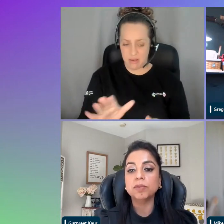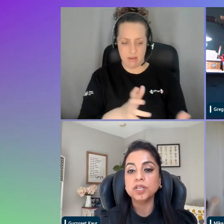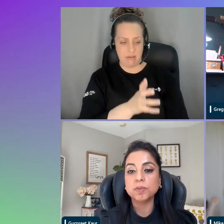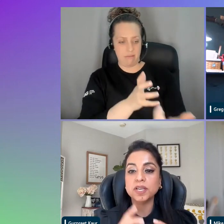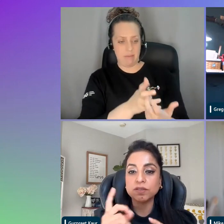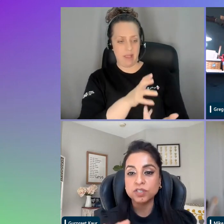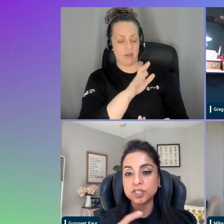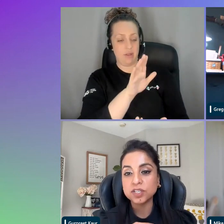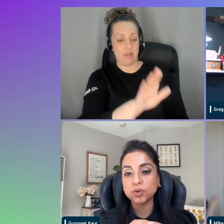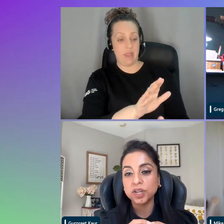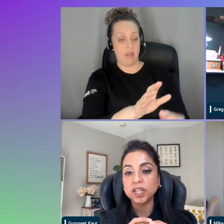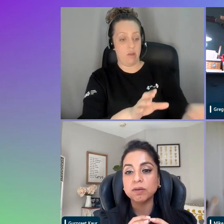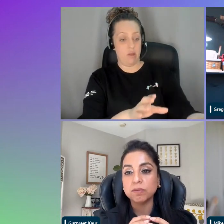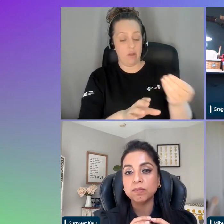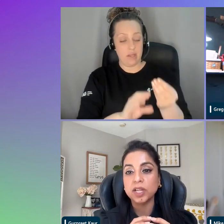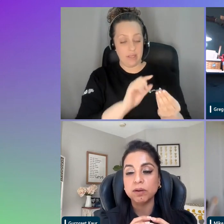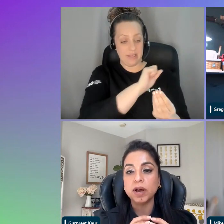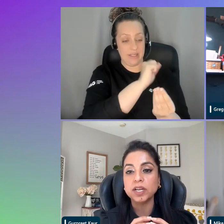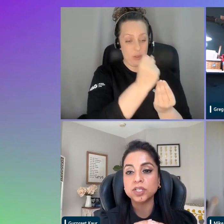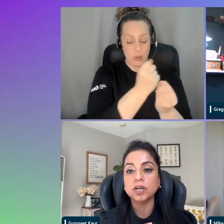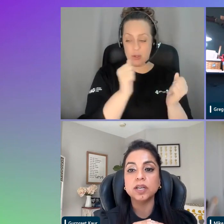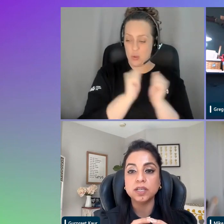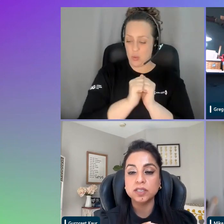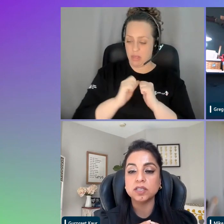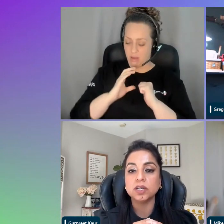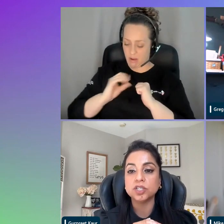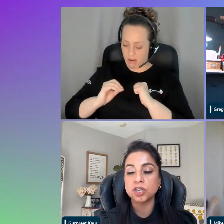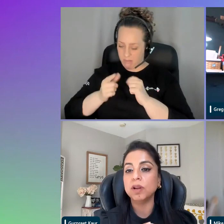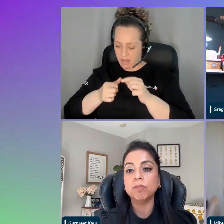speaks, which is the story that that Mike shared is extremely